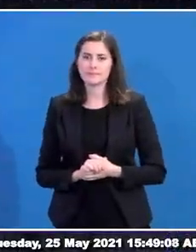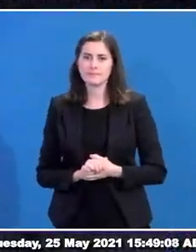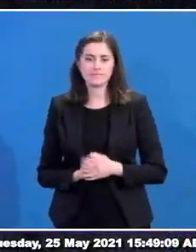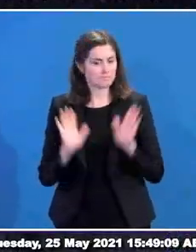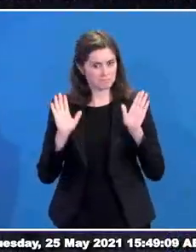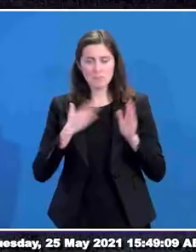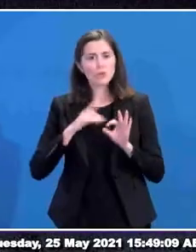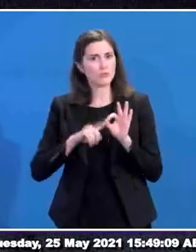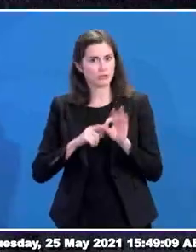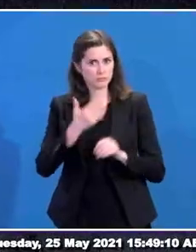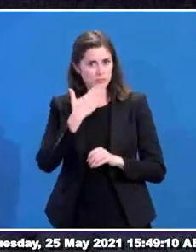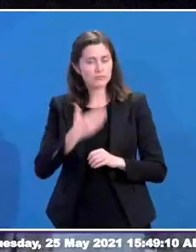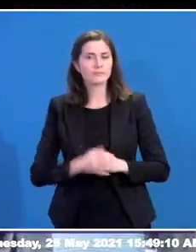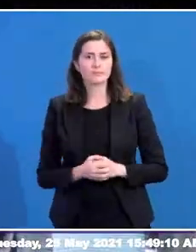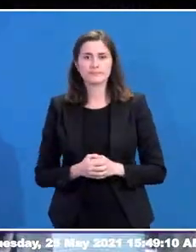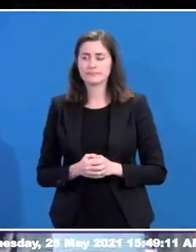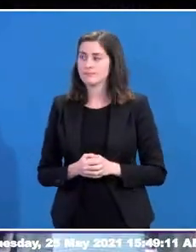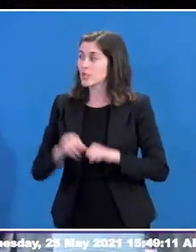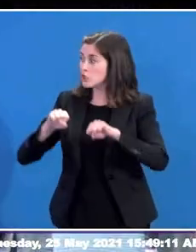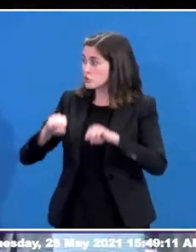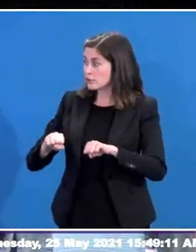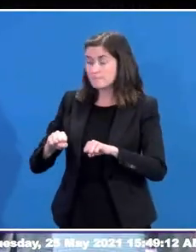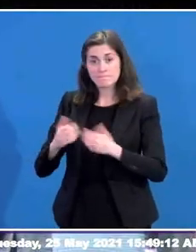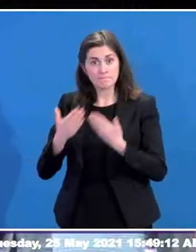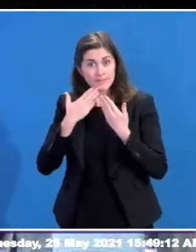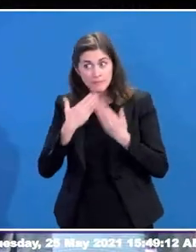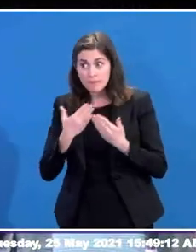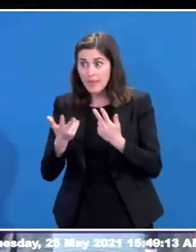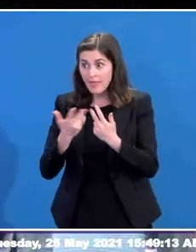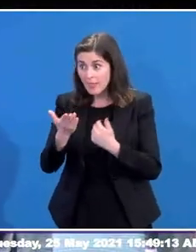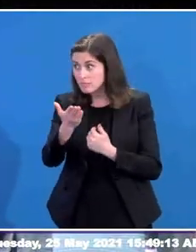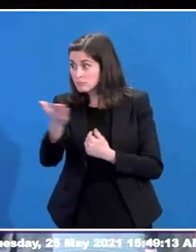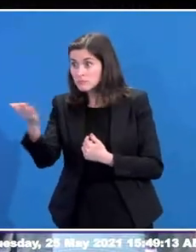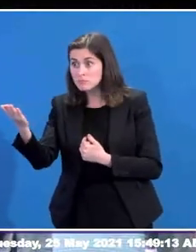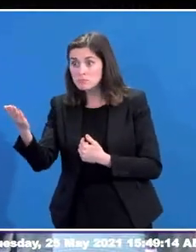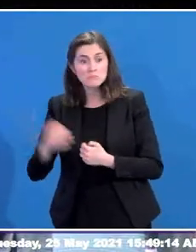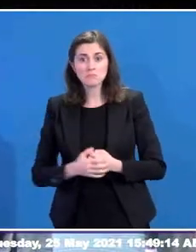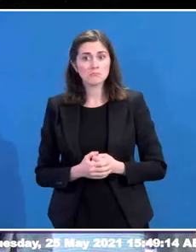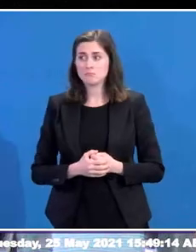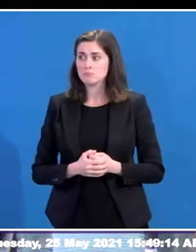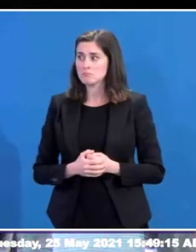Thank you. Anybody else? No thank you, Commissioner. Ms Eastman.